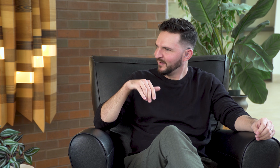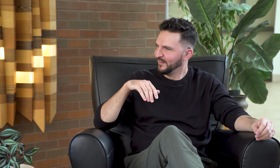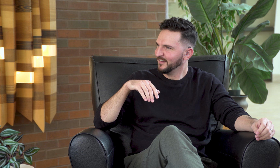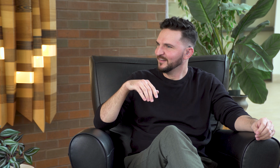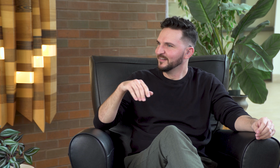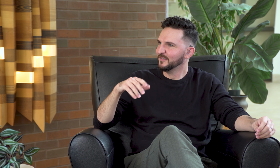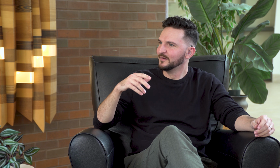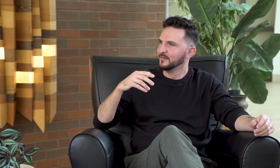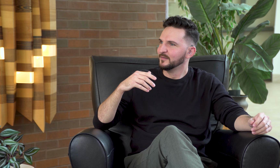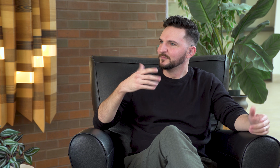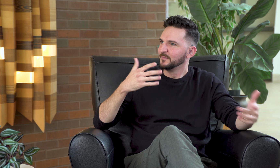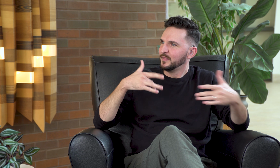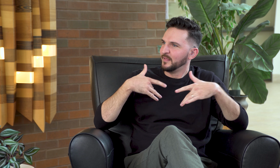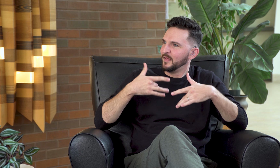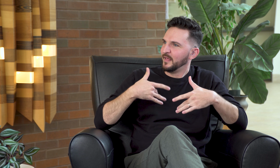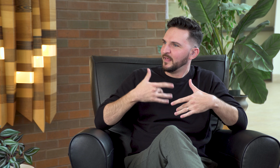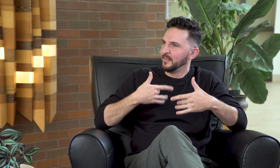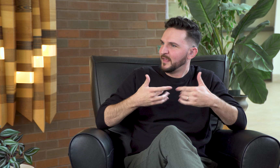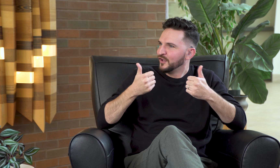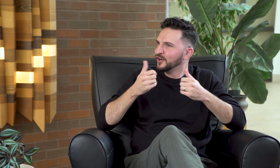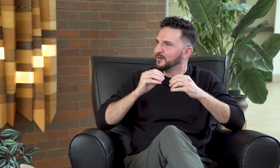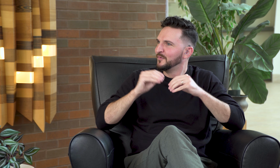Is there a reason for that, are they healthier or?